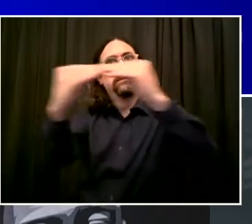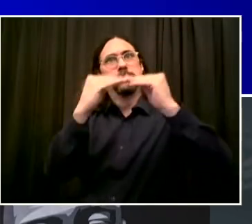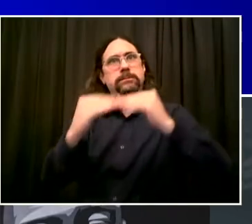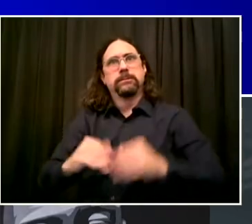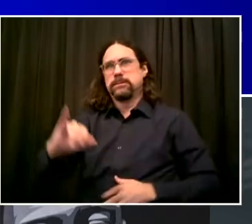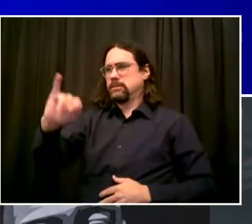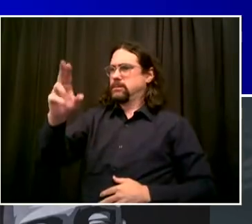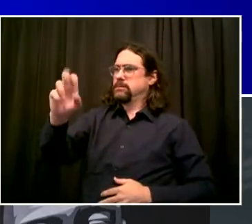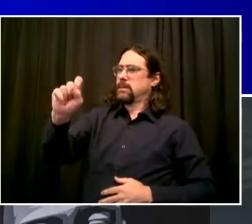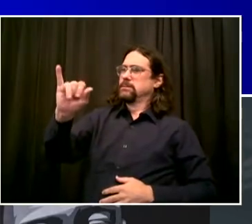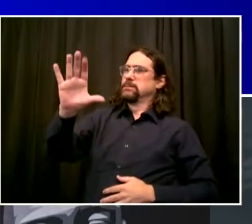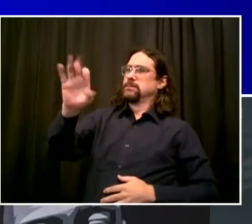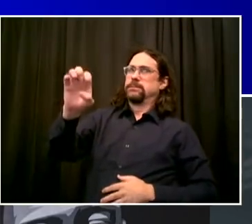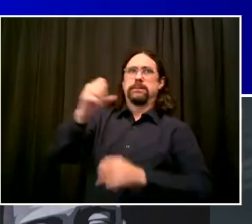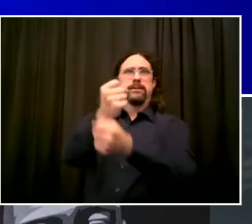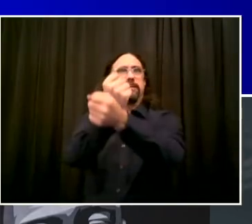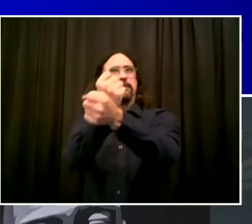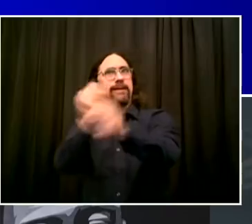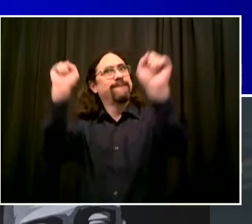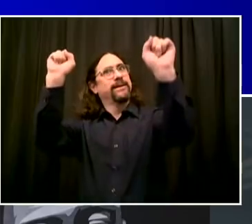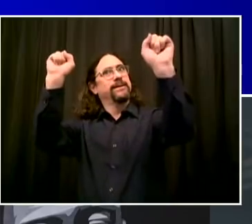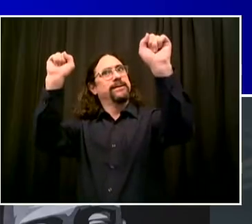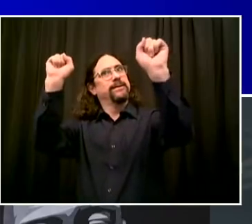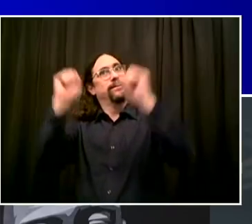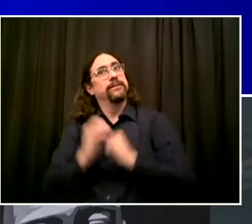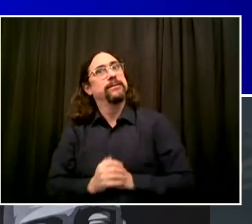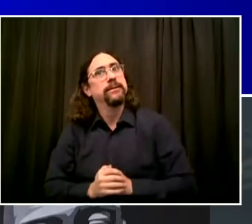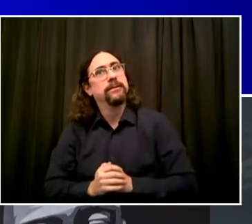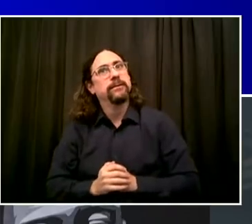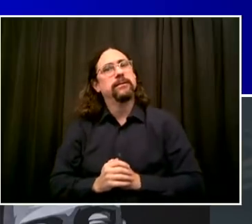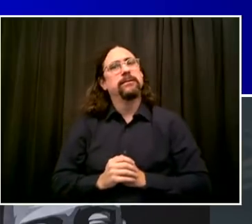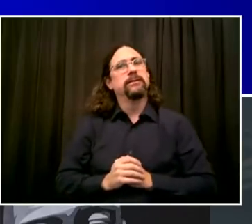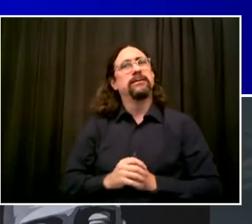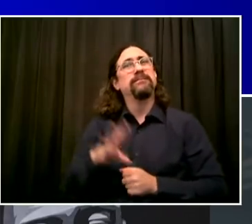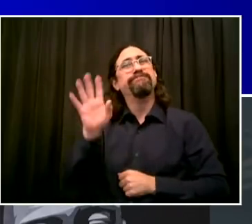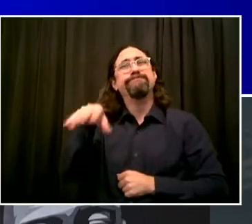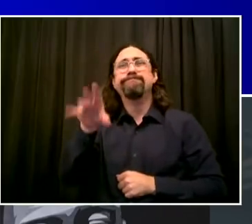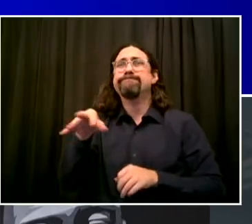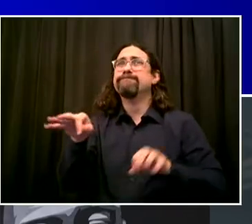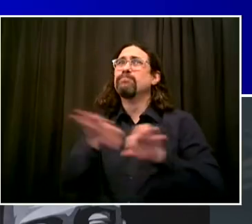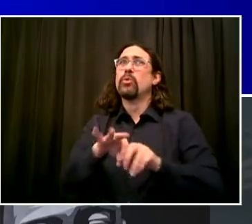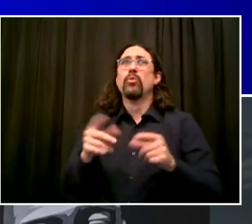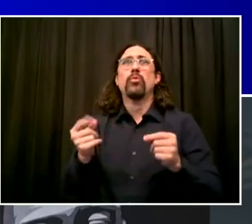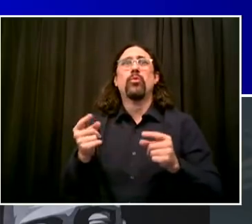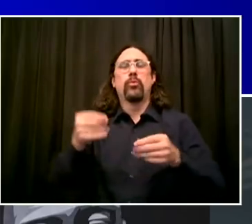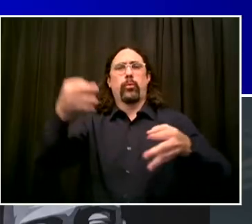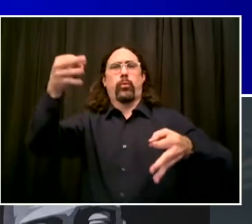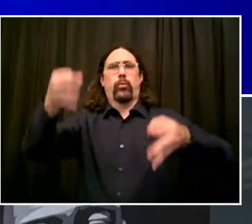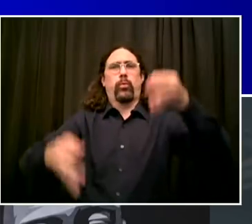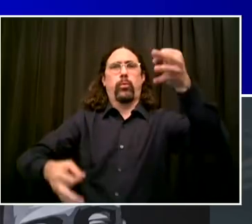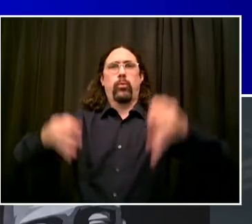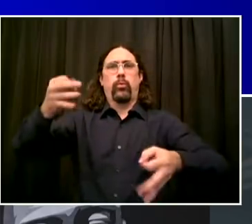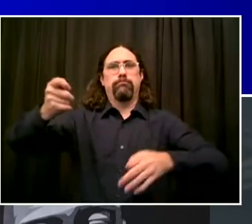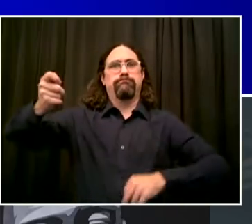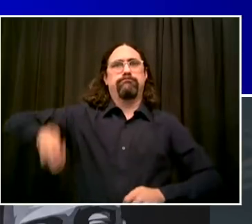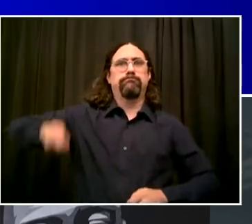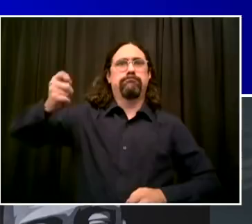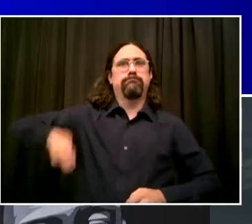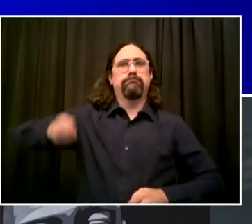VHAE BOTH THE JUSTICE AND SAFETY, WE NEED TO HAVE OUR CRIMINAL JUSTICE SYSTEM FUNCTION AGAIN.